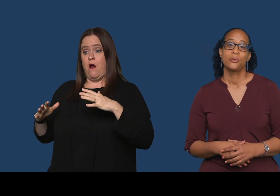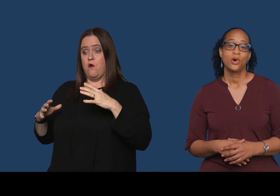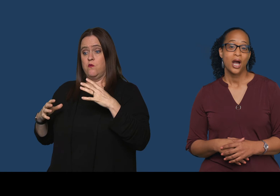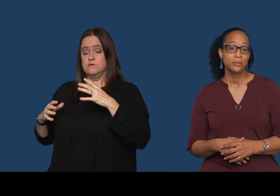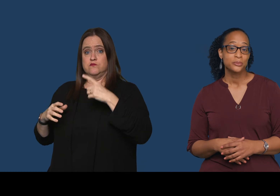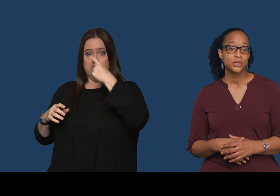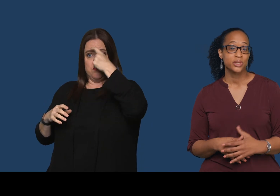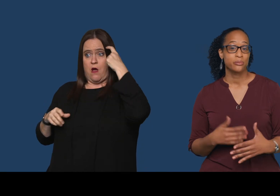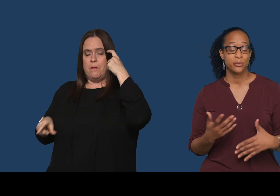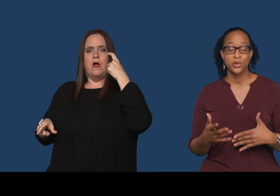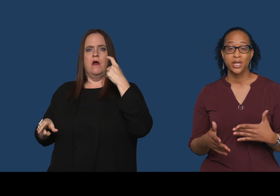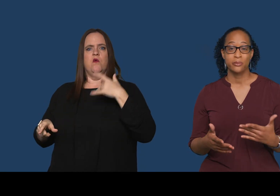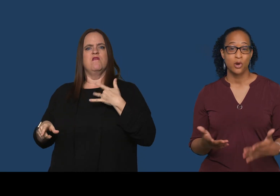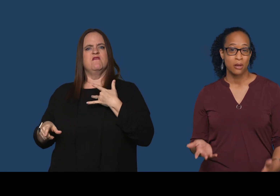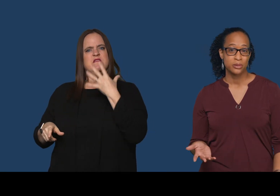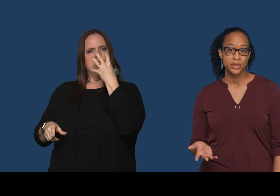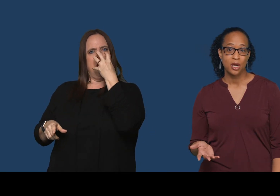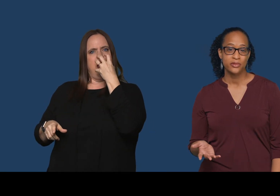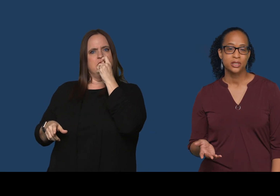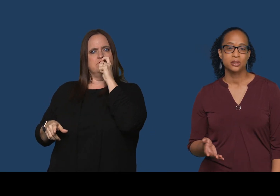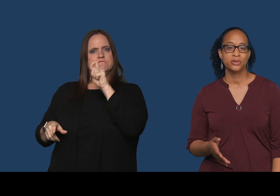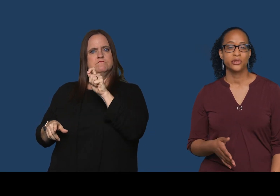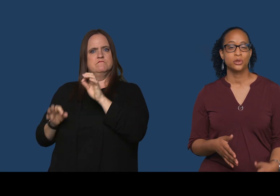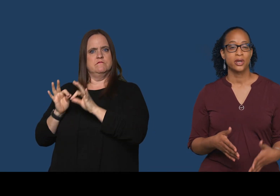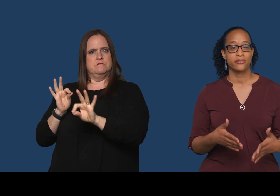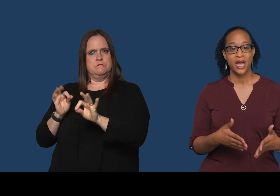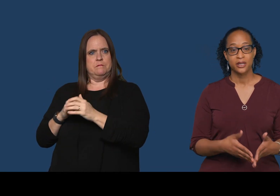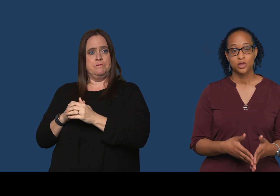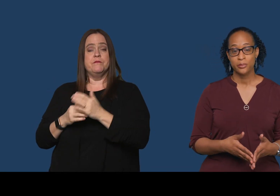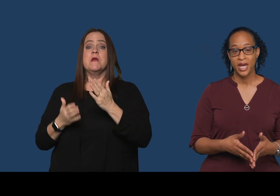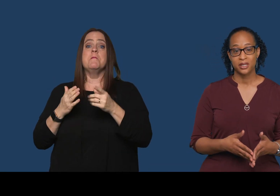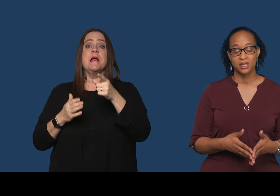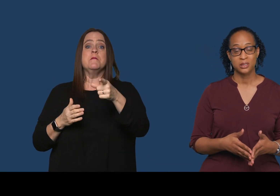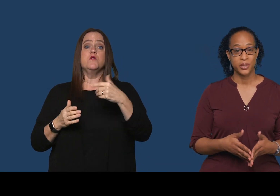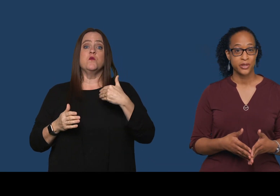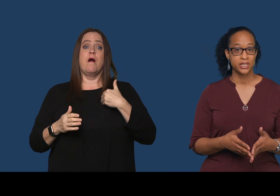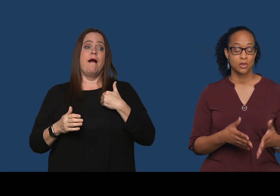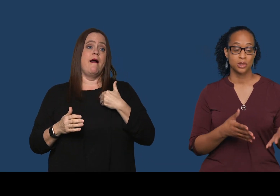Problems with memory and problem solving, so if you have had a traumatic experience early